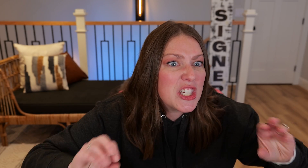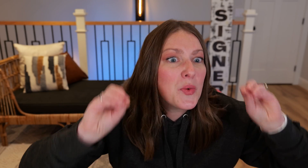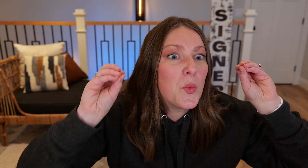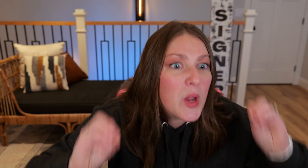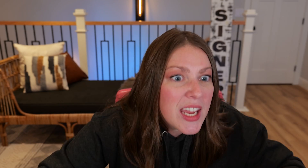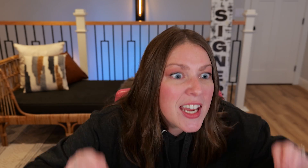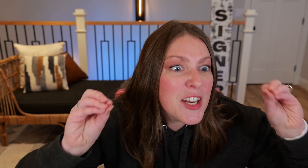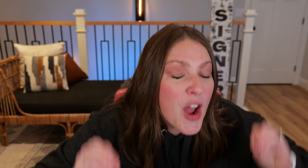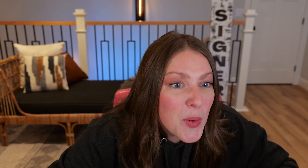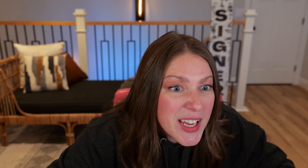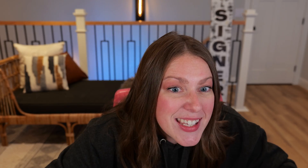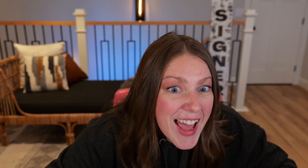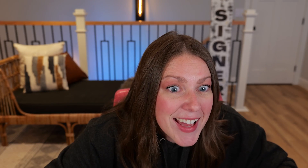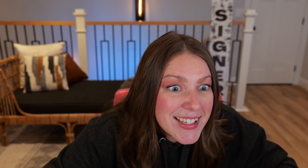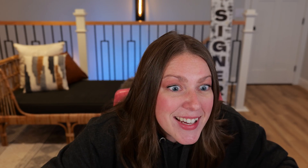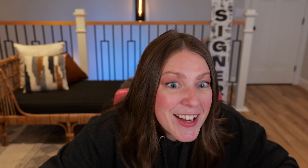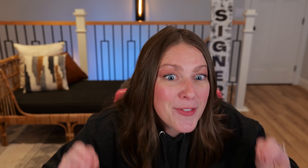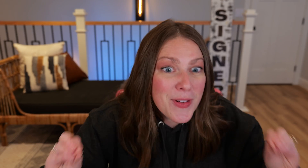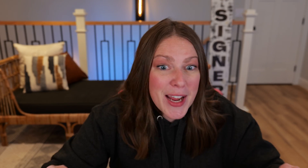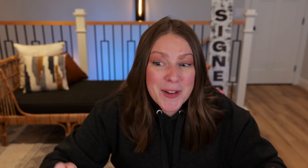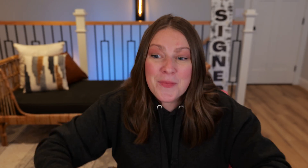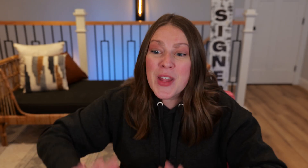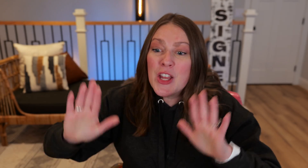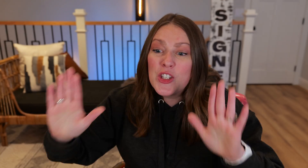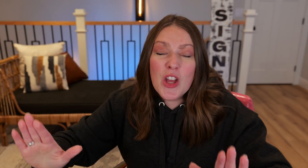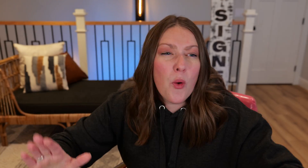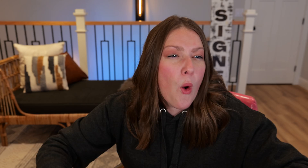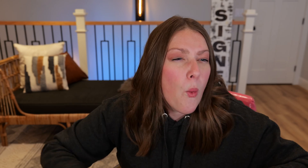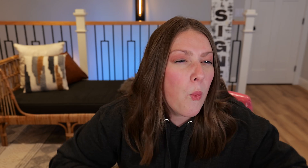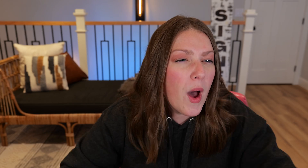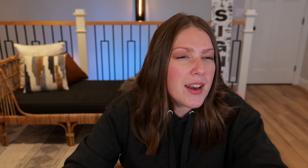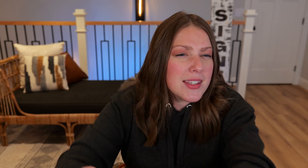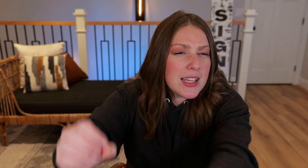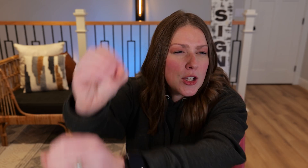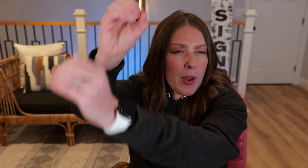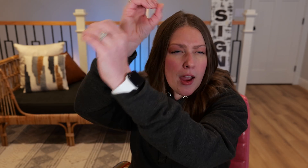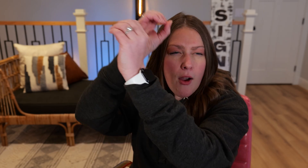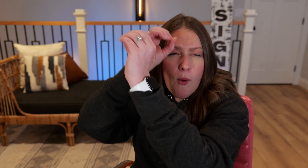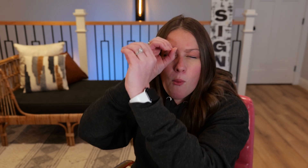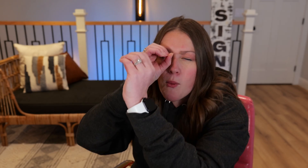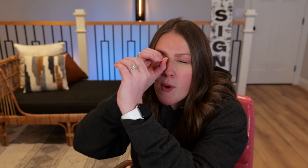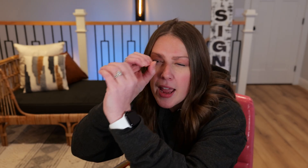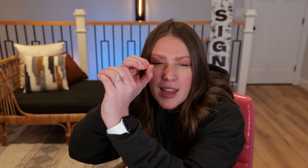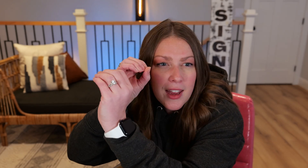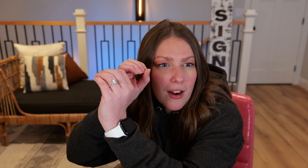Did we notice that? Right. So what is he doing right here?